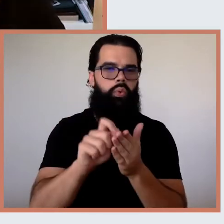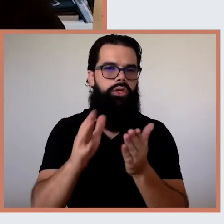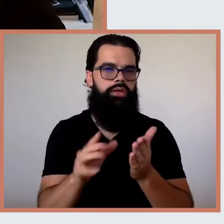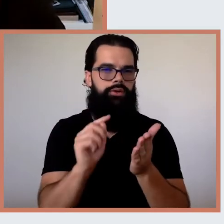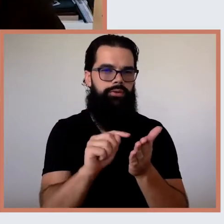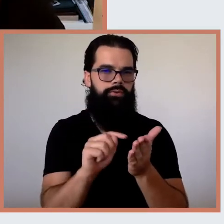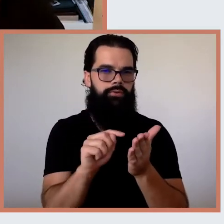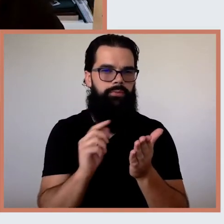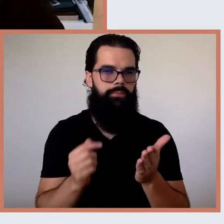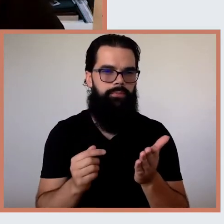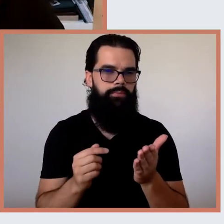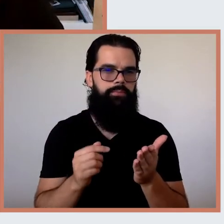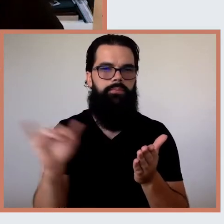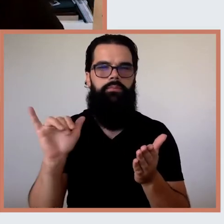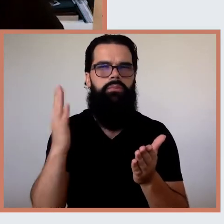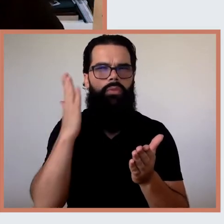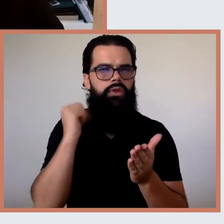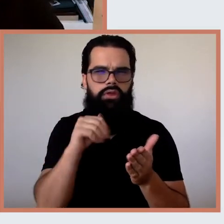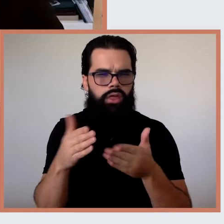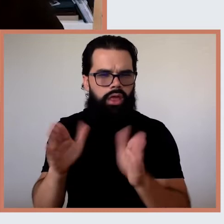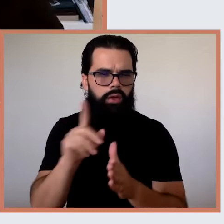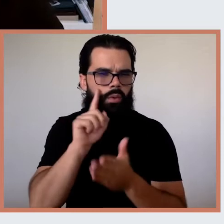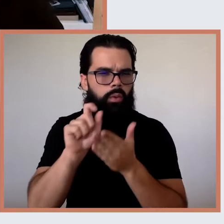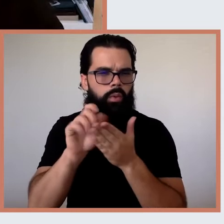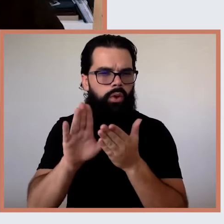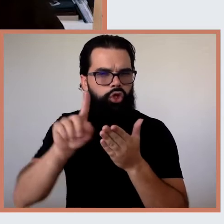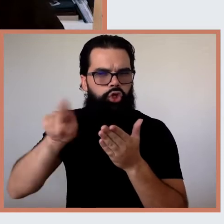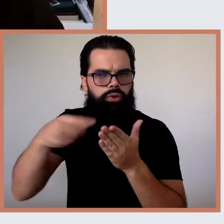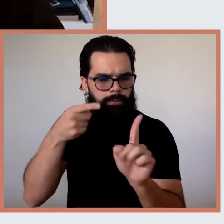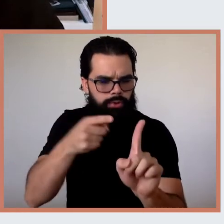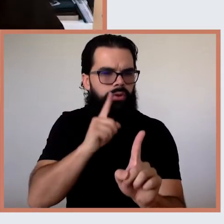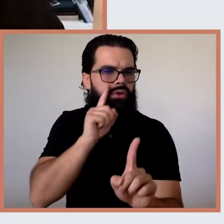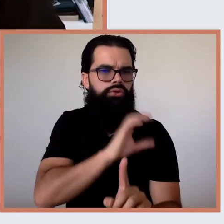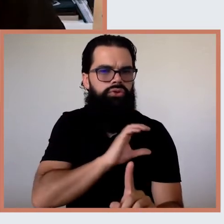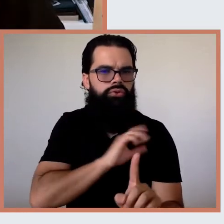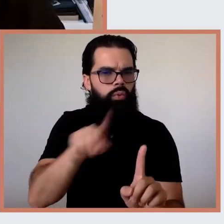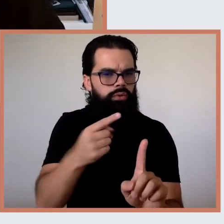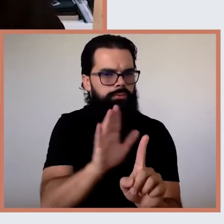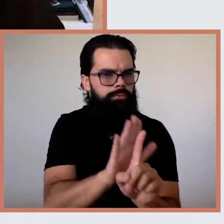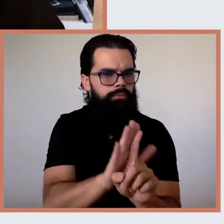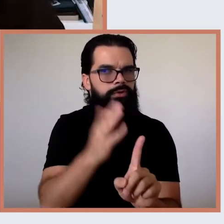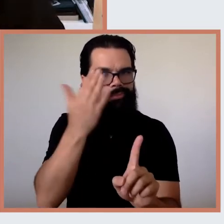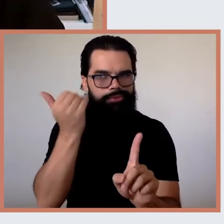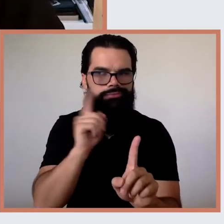Like any good writer, why should a deaf writer just write deaf characters?